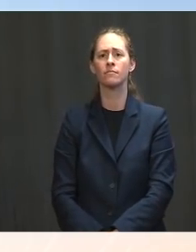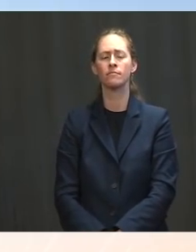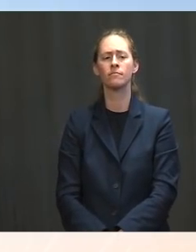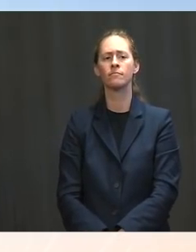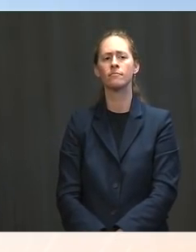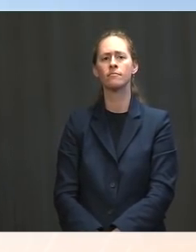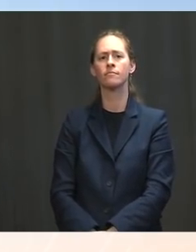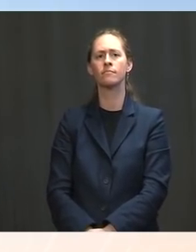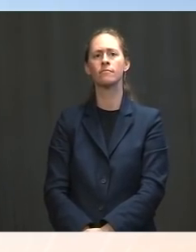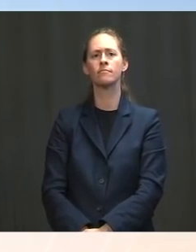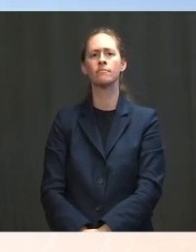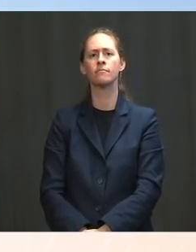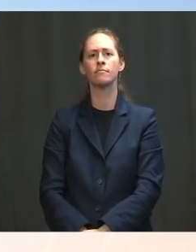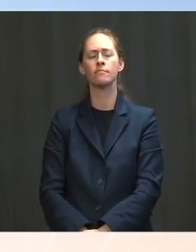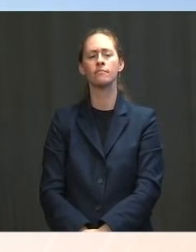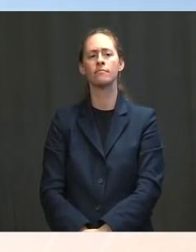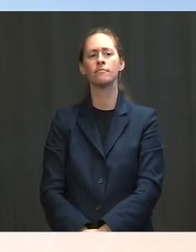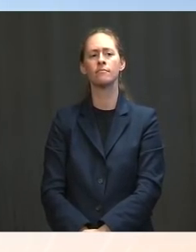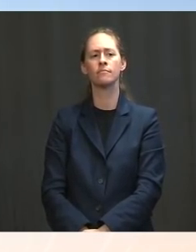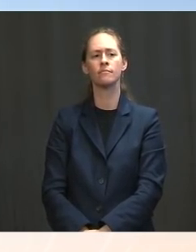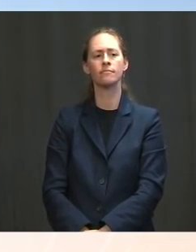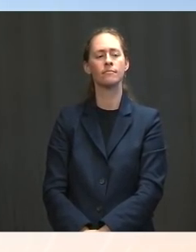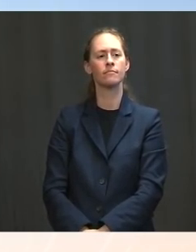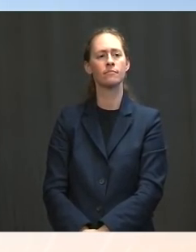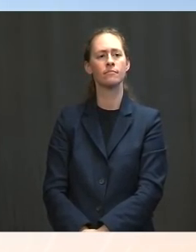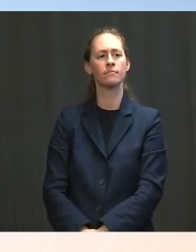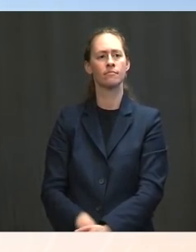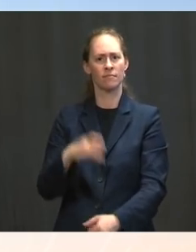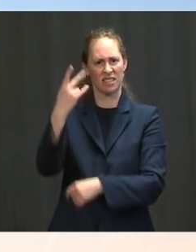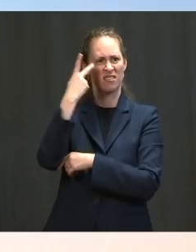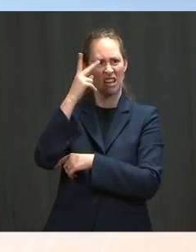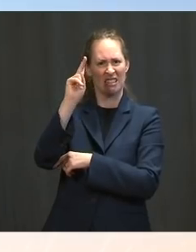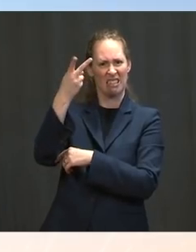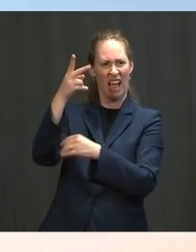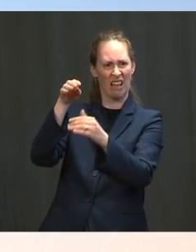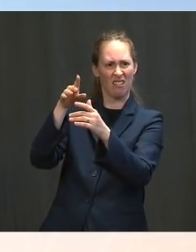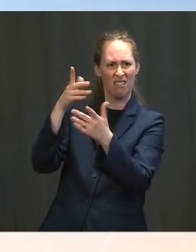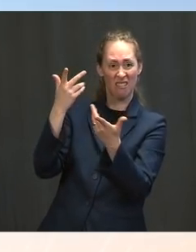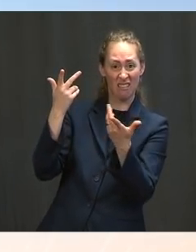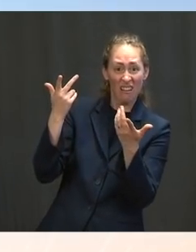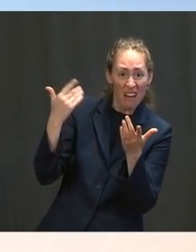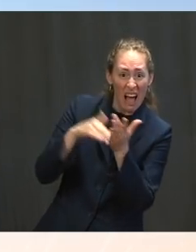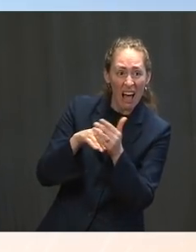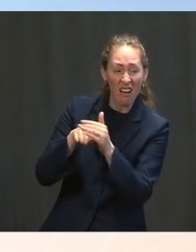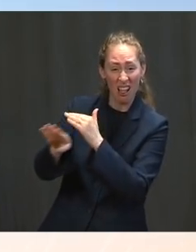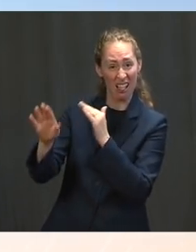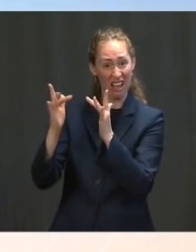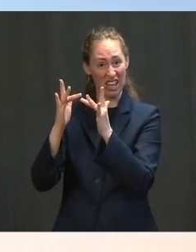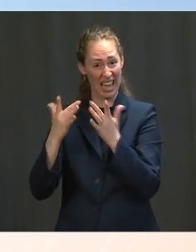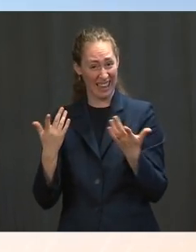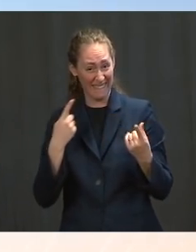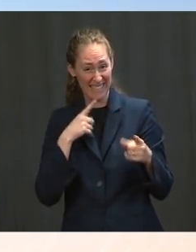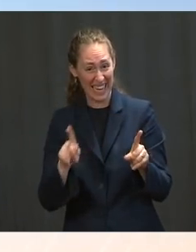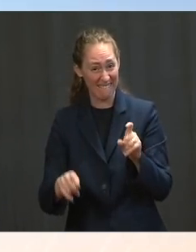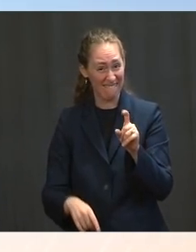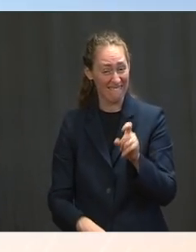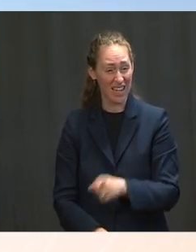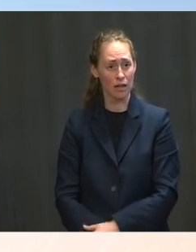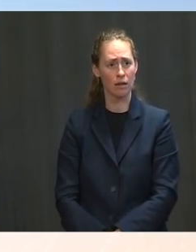with the second attack that we have seen in the last few weeks? Ms. Psaki: Well, Nadia, we -- he approved these strikes,